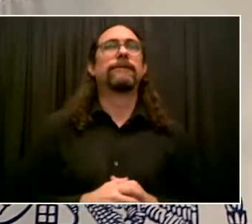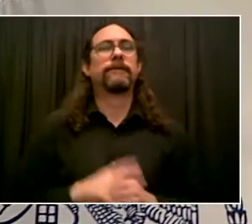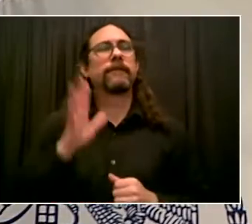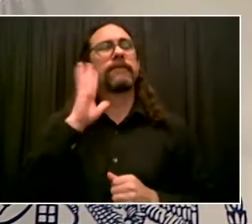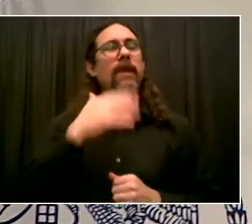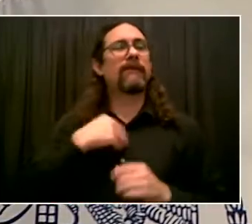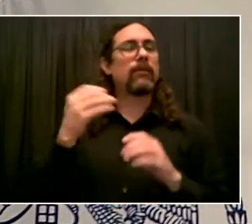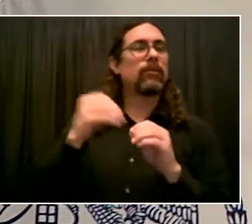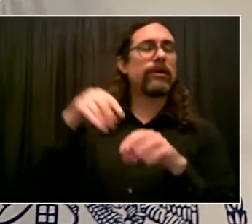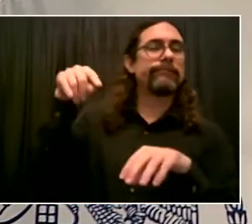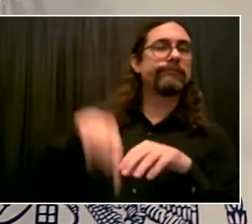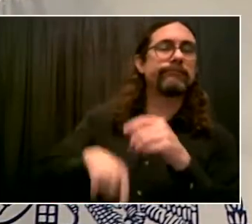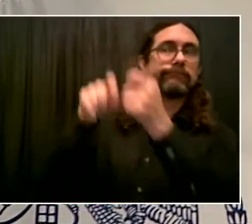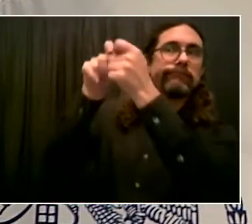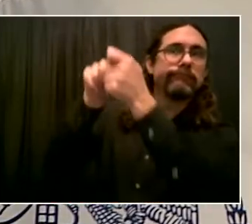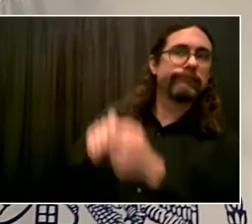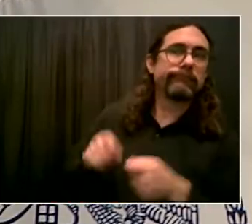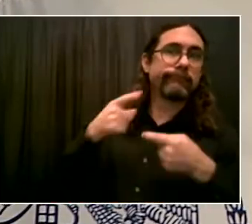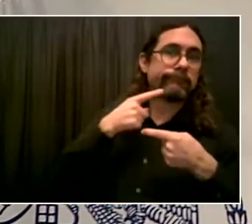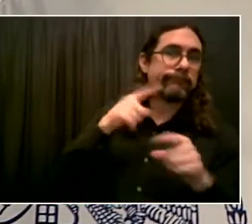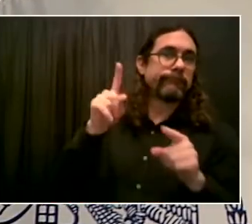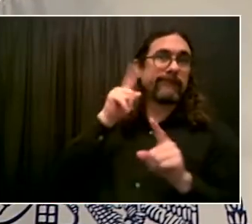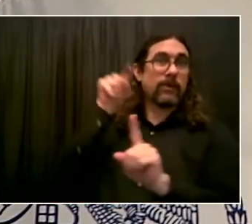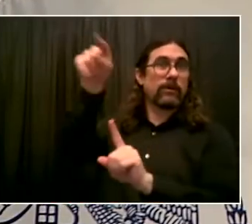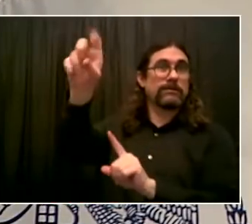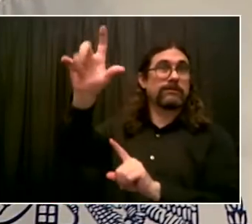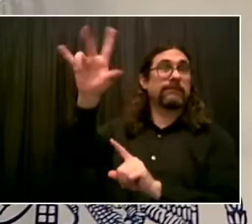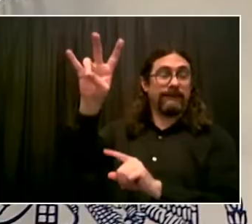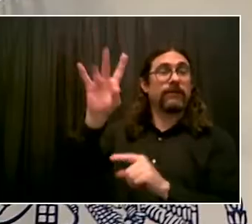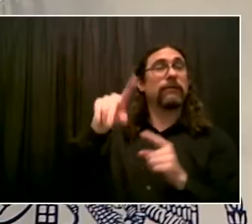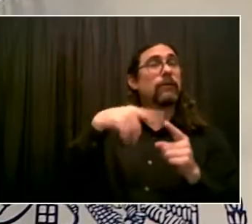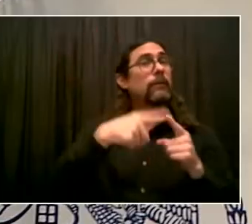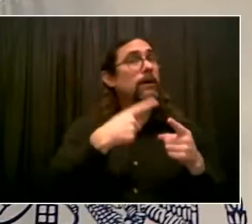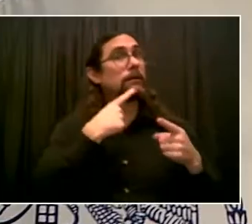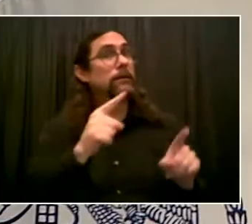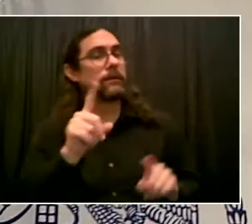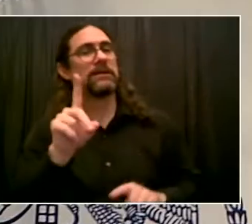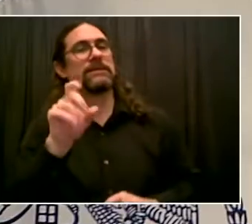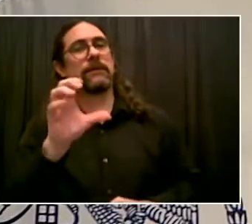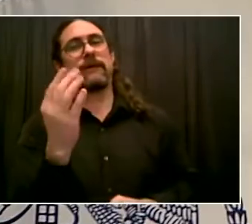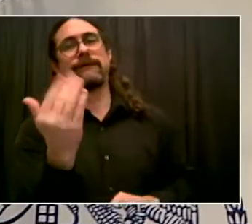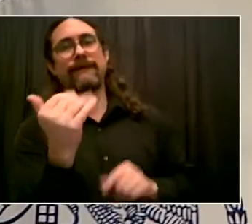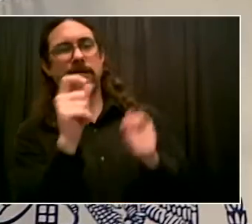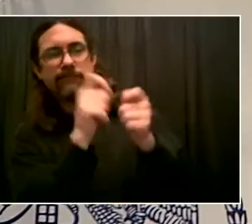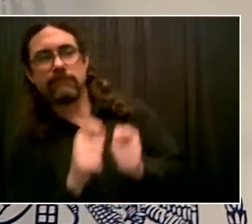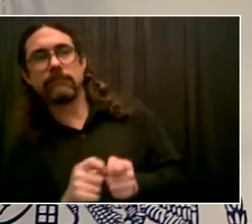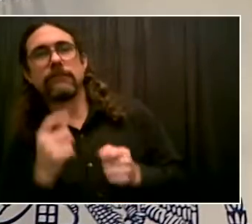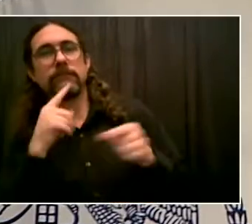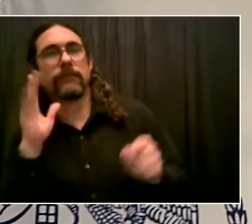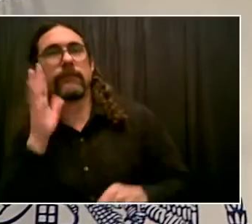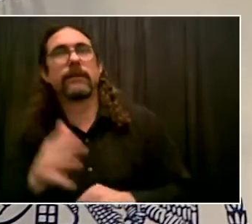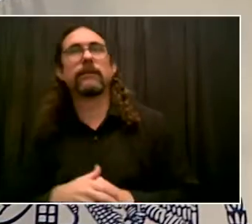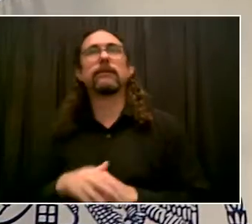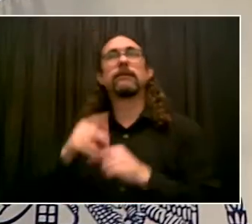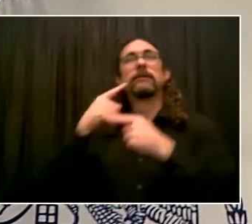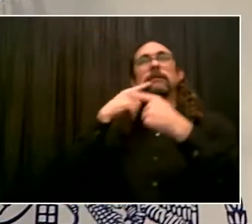THAT ALLOWS US TO DO THAT. OUR LAST QUESTION OF TODAY GOES TO KATIE WITH THE TYCI. Reporter: